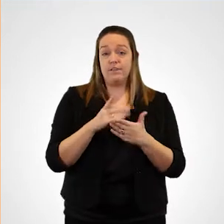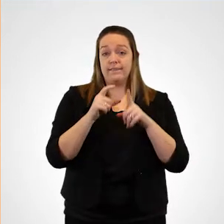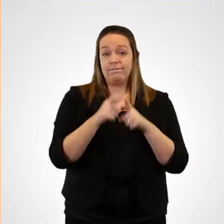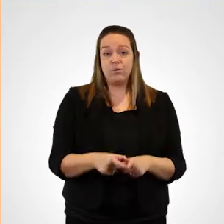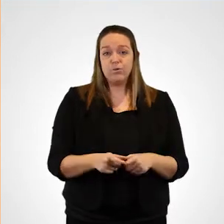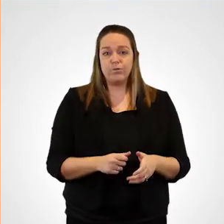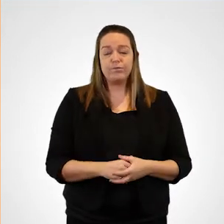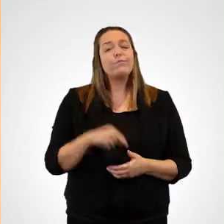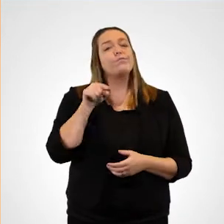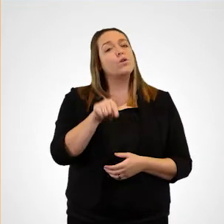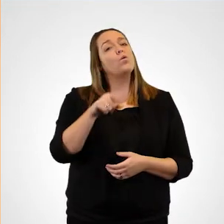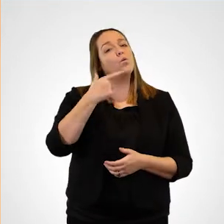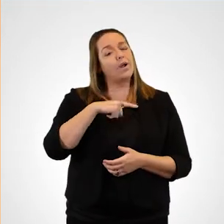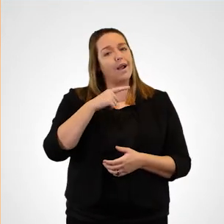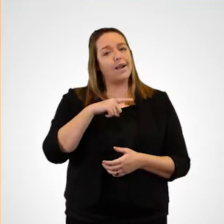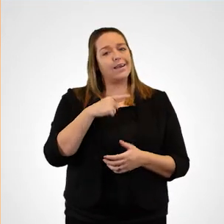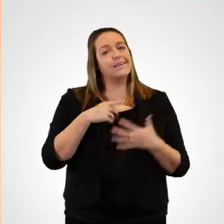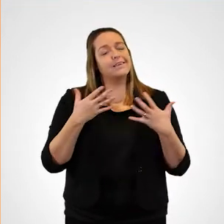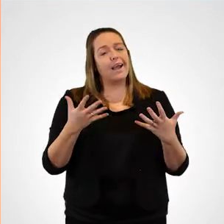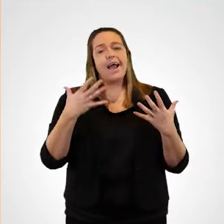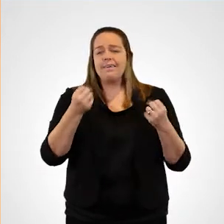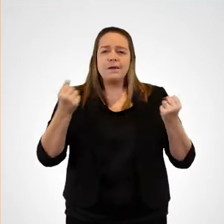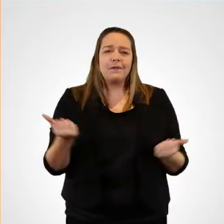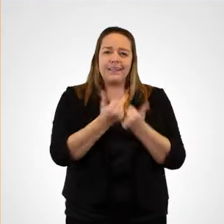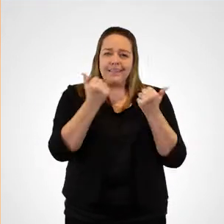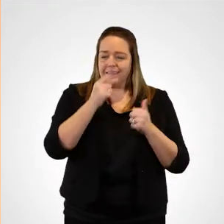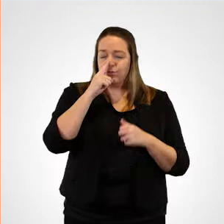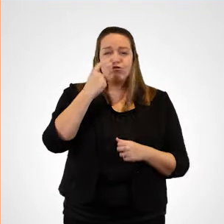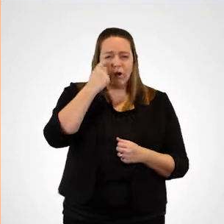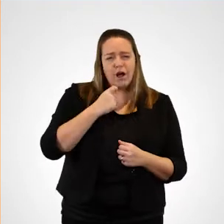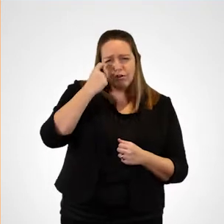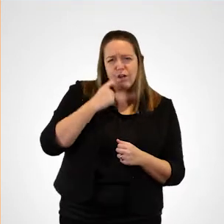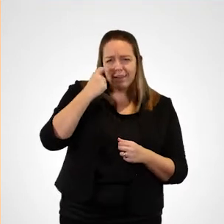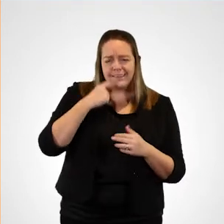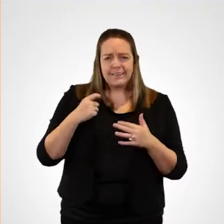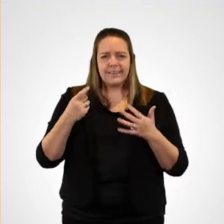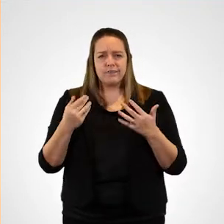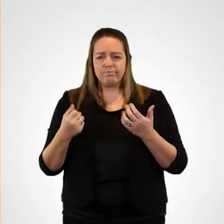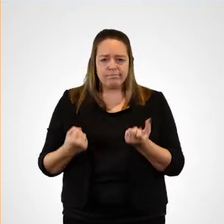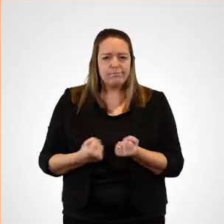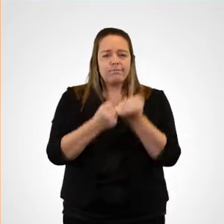This is why there have been various attempts to support speechreading.